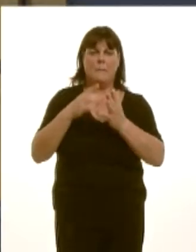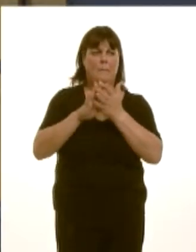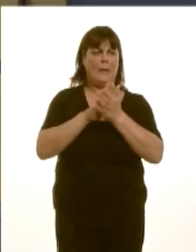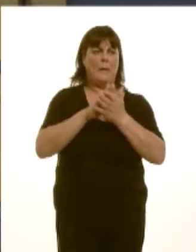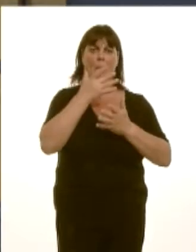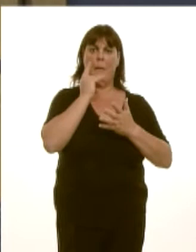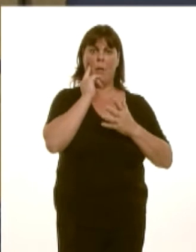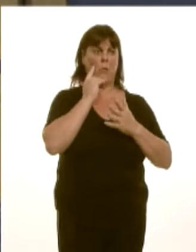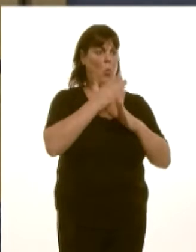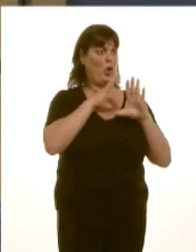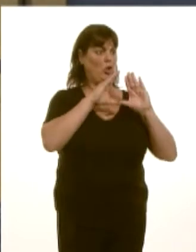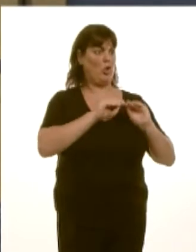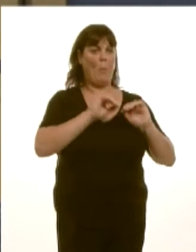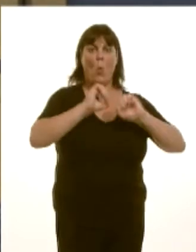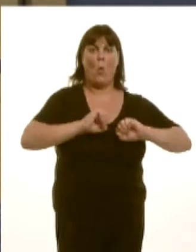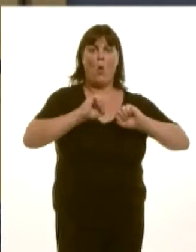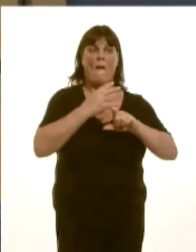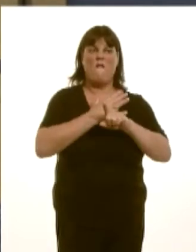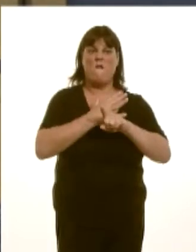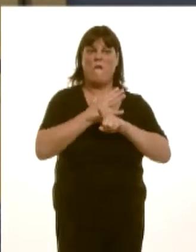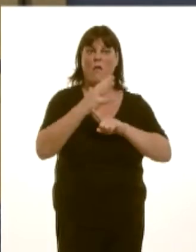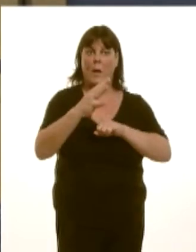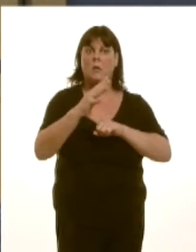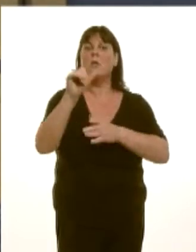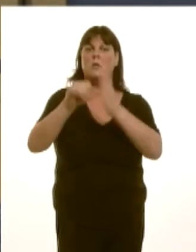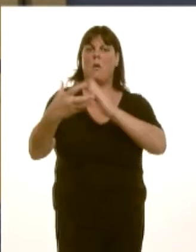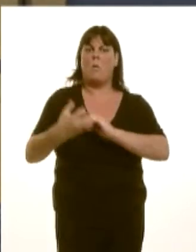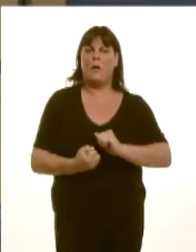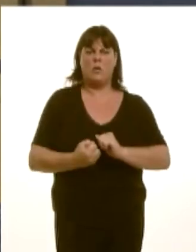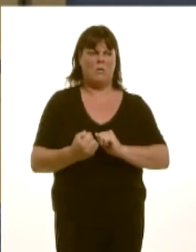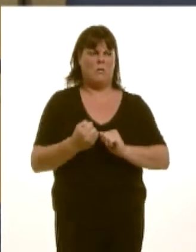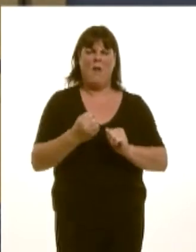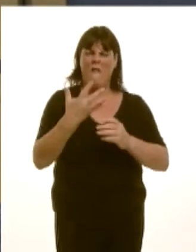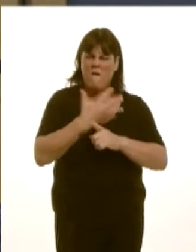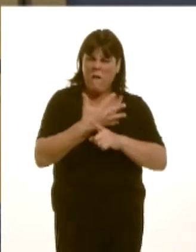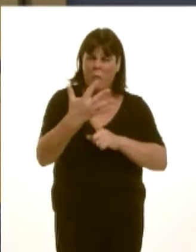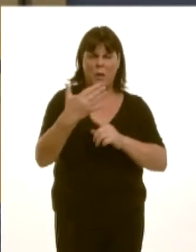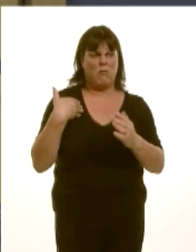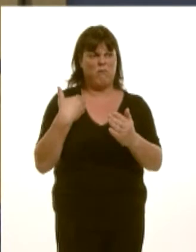I am sure you would agree with me that this is too long a wait for someone who has lost their job and who is struggling.